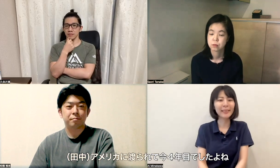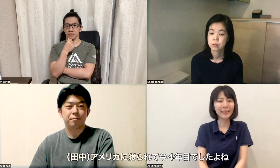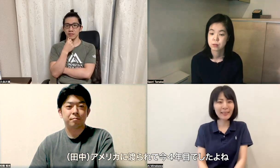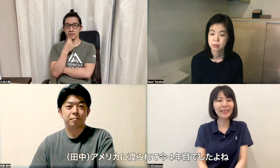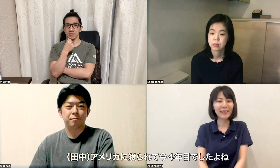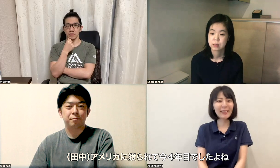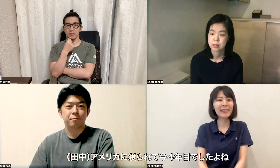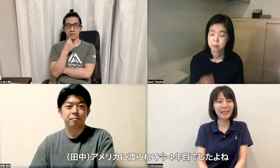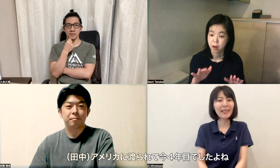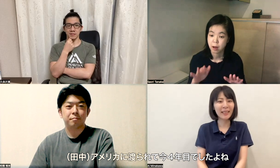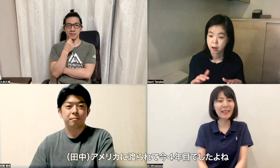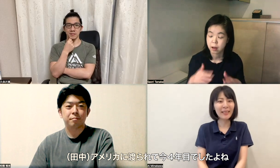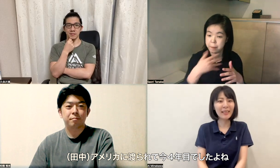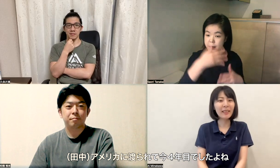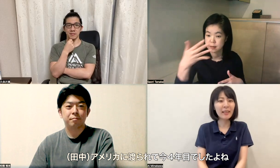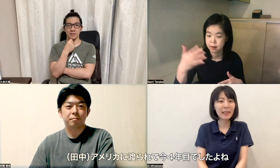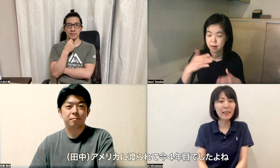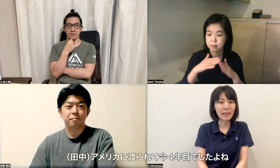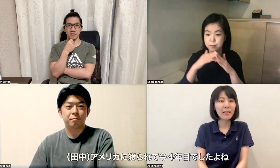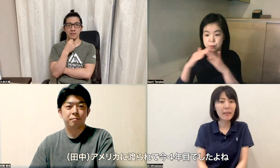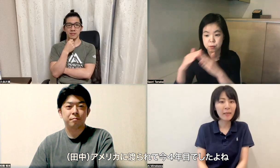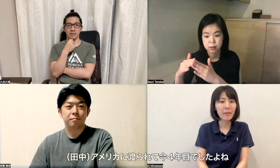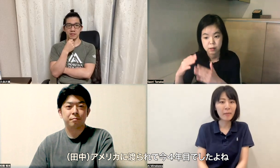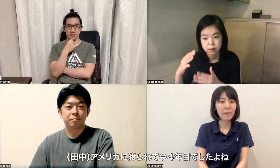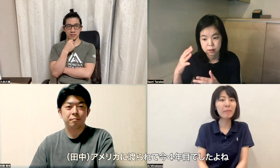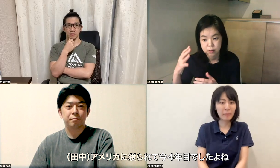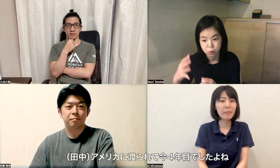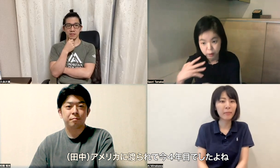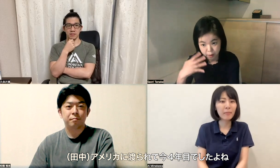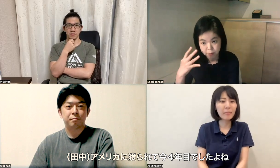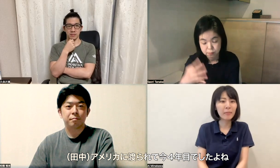(ST) It's your fourth year in the US, right?